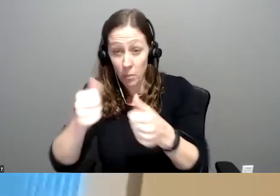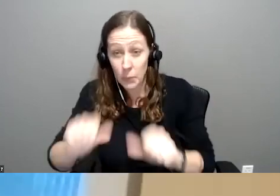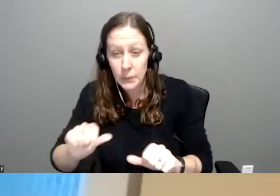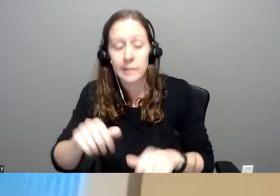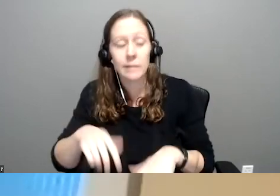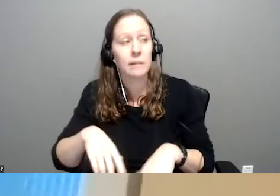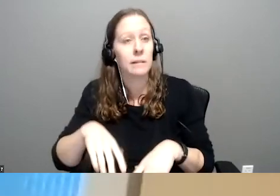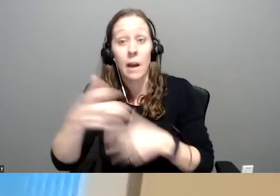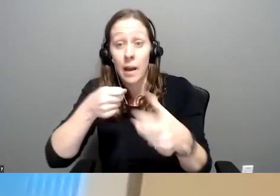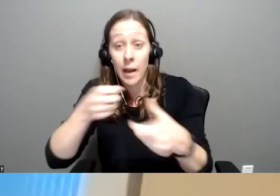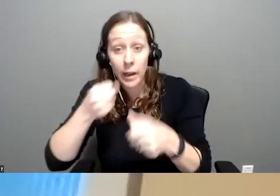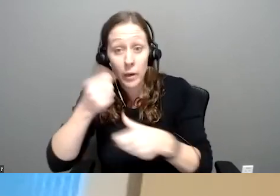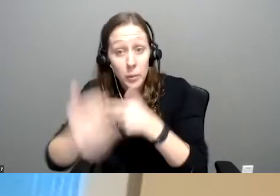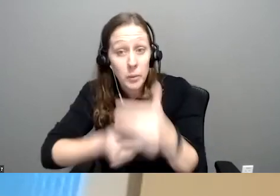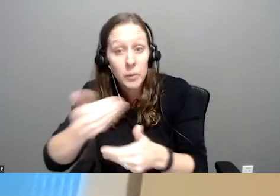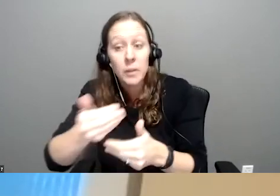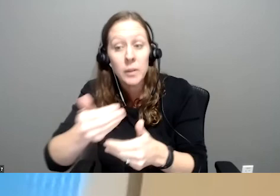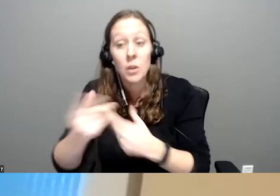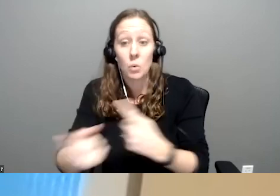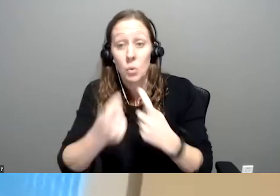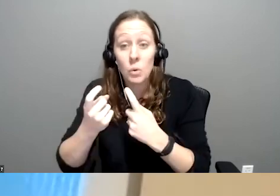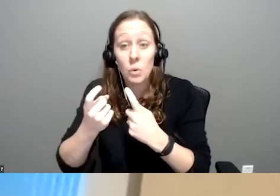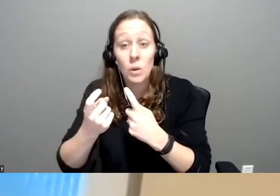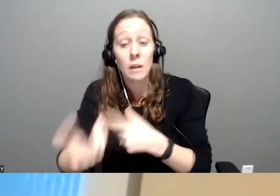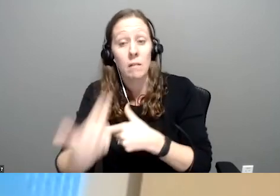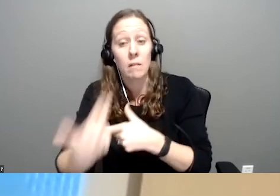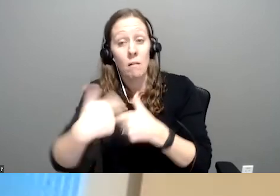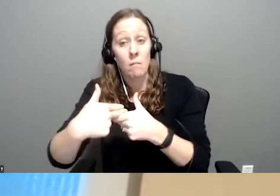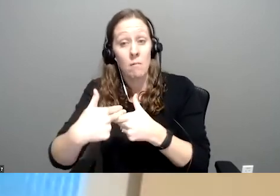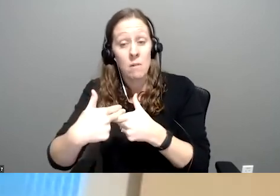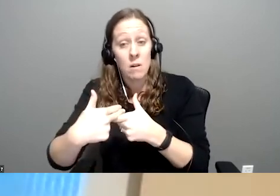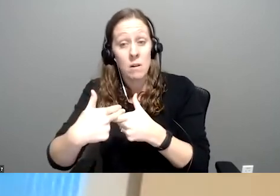their recruiting process their onboarding process, and that was very helpful.